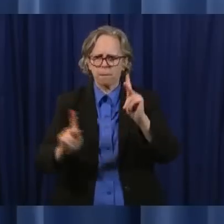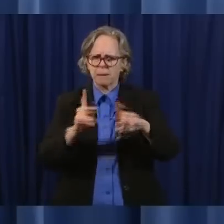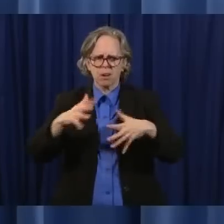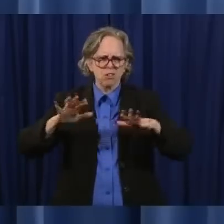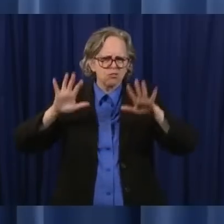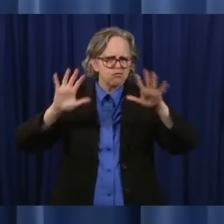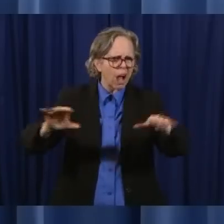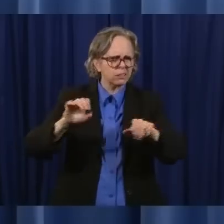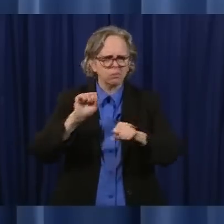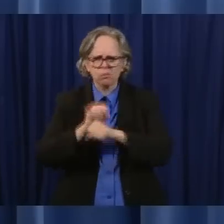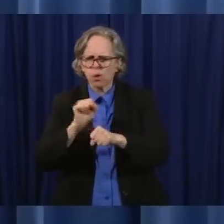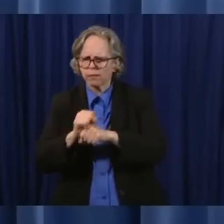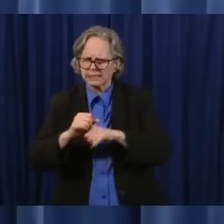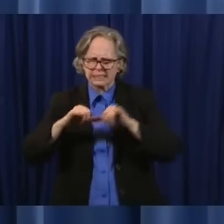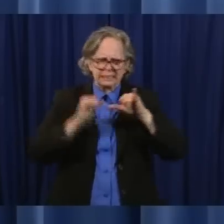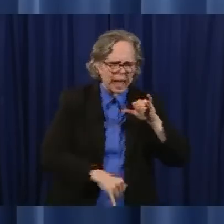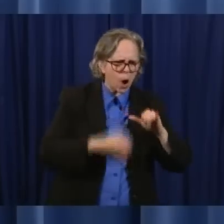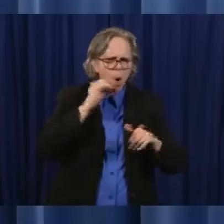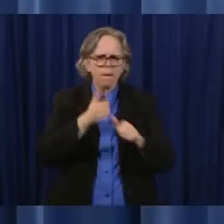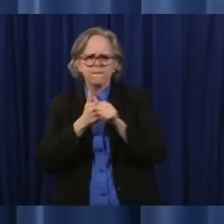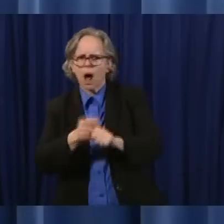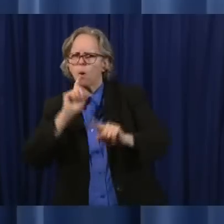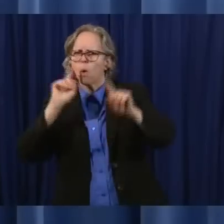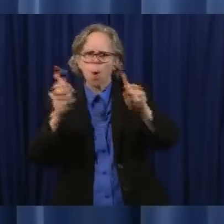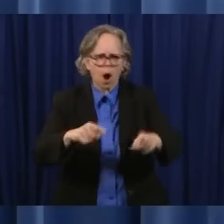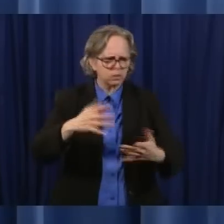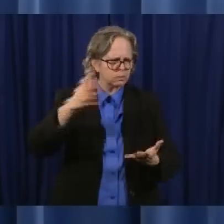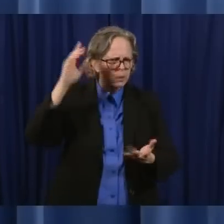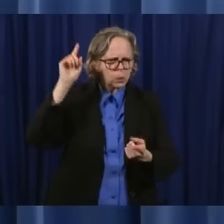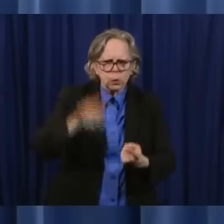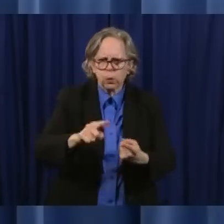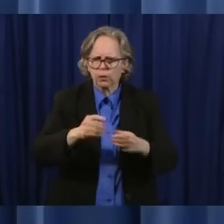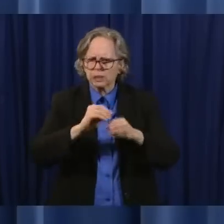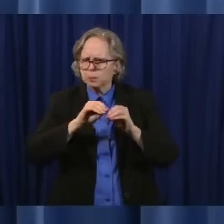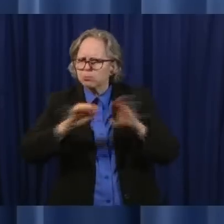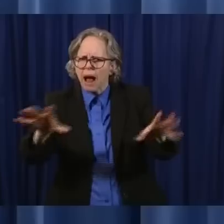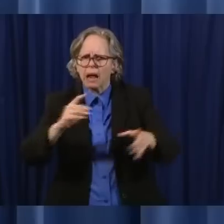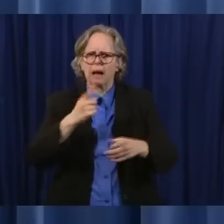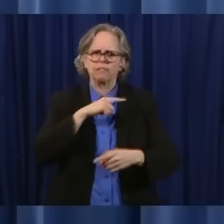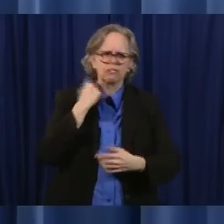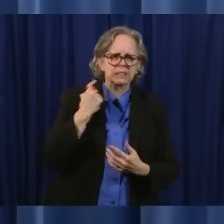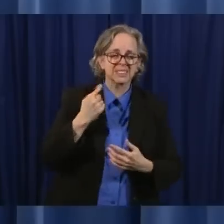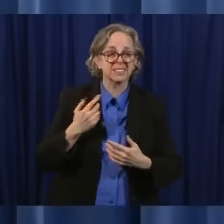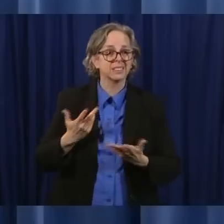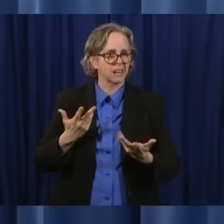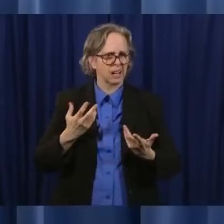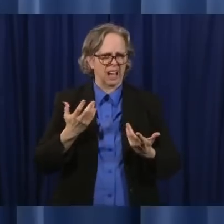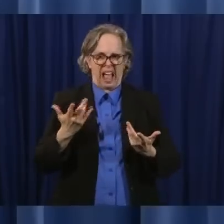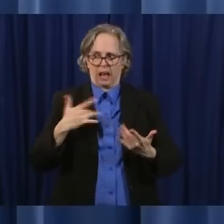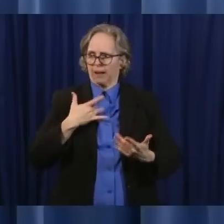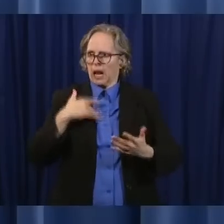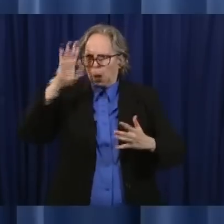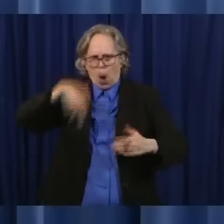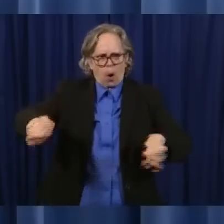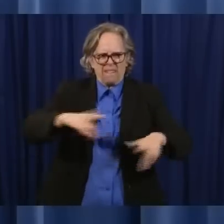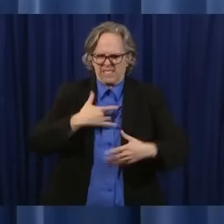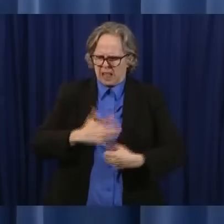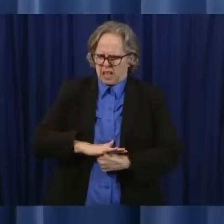THOSE PATIENTS. WHILE OHIOANS HAVE DONE A PHENOMENAL JOB FOLLOWING THE STAY AT HOME ORDER TO REDUCE THE NUMBER OF PEOPLE WHO GET SICK, THIS IS UNDOUBTEDLY A